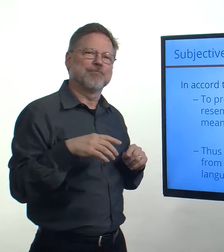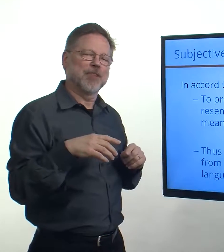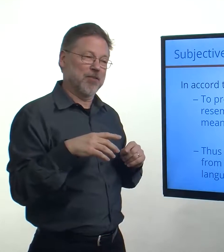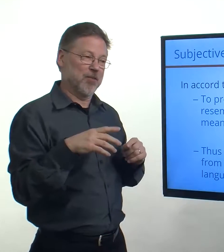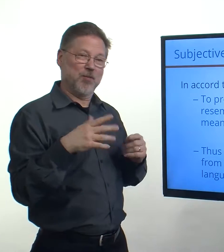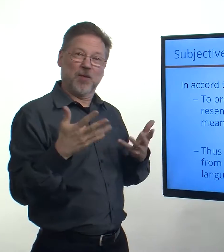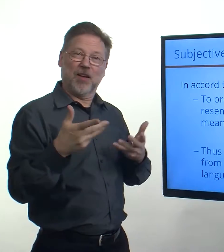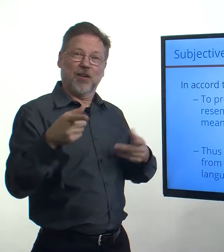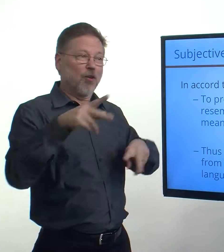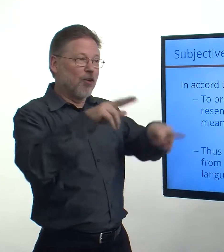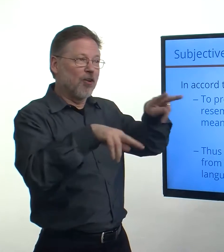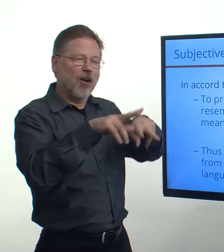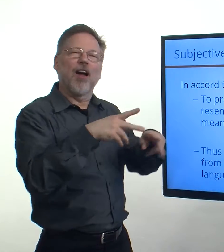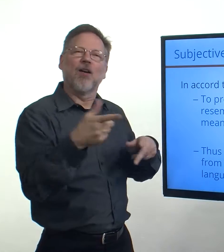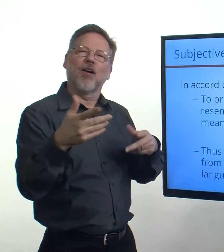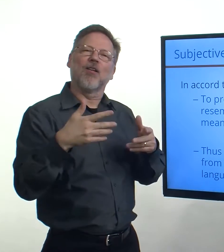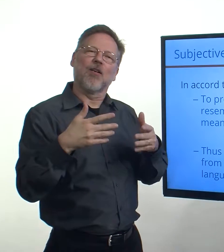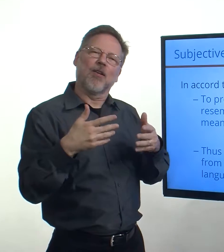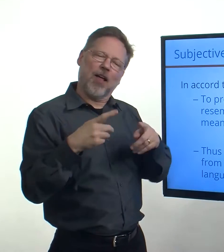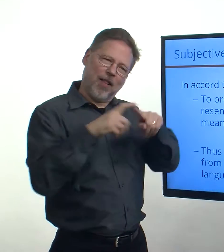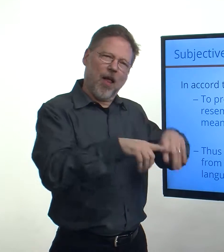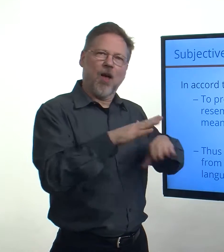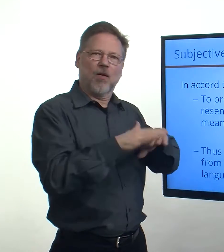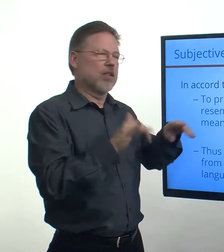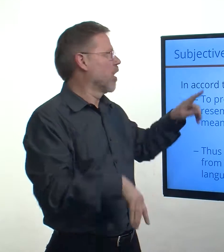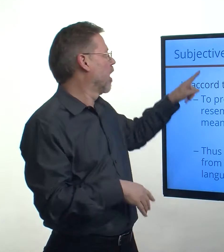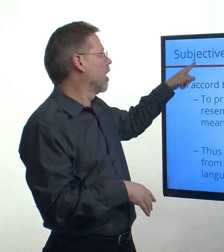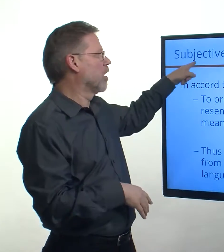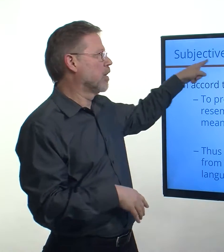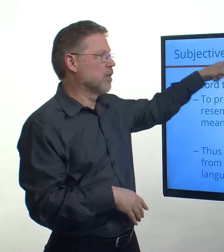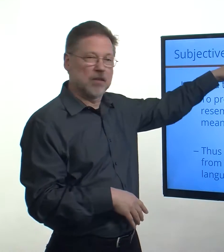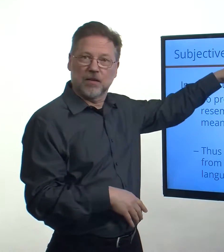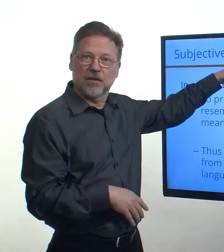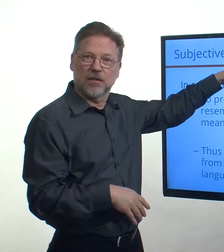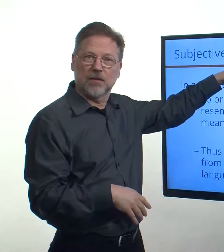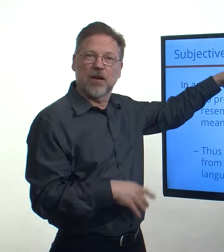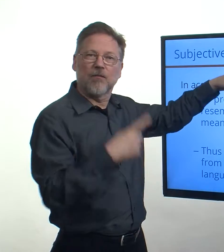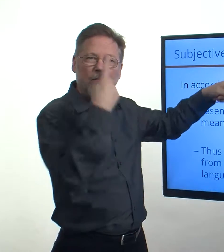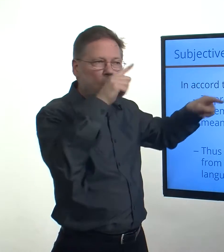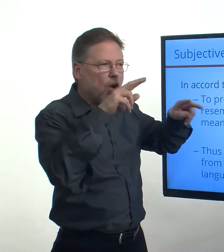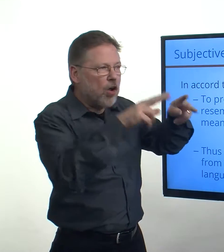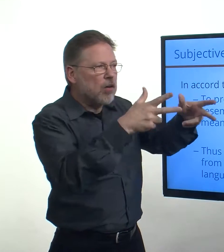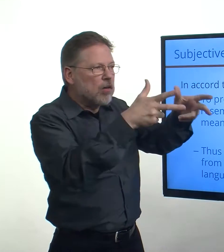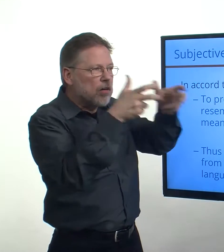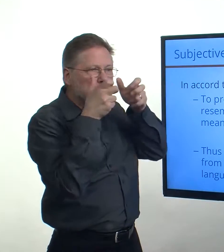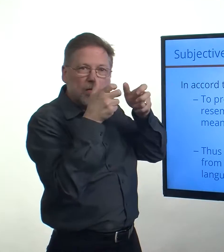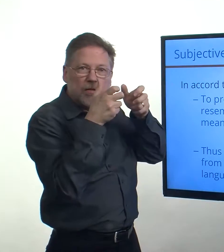But here, when making observations, one relies on subjective introspection to process